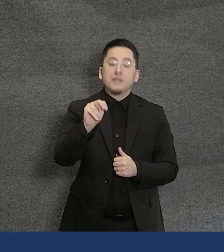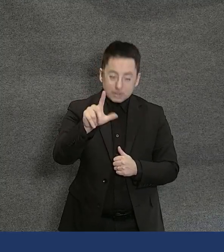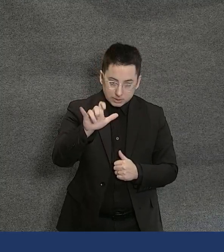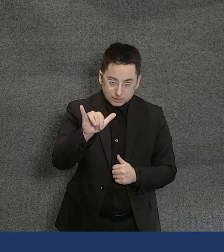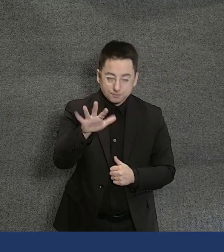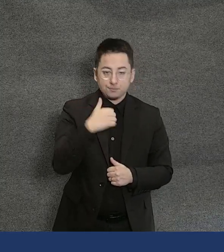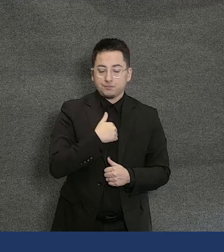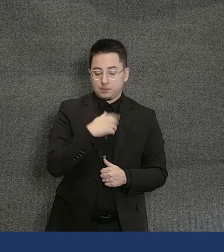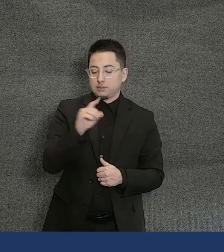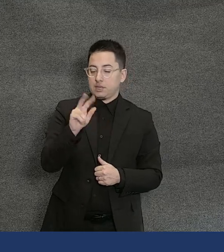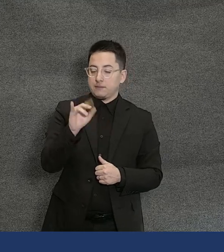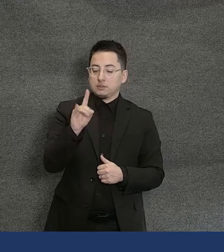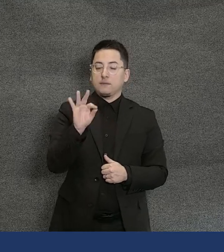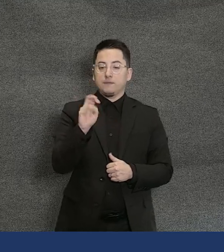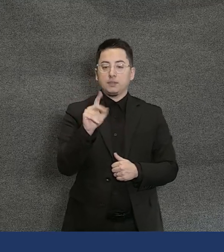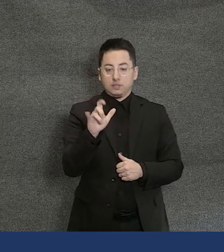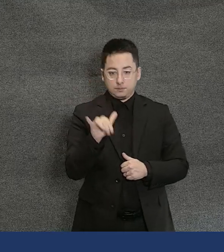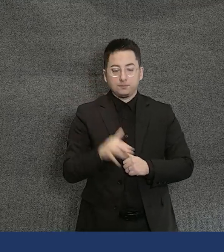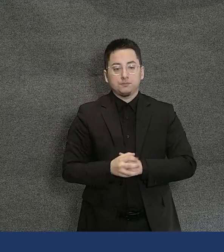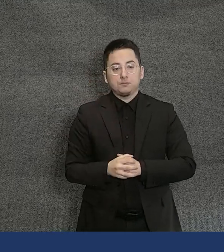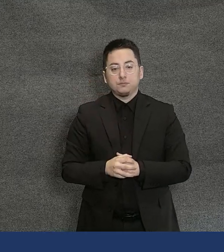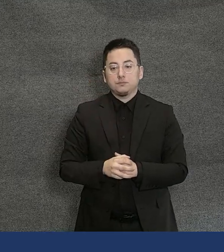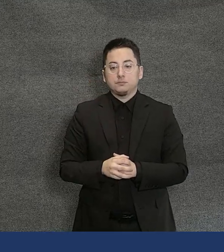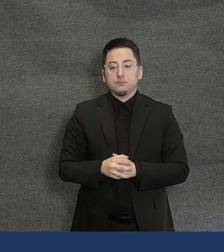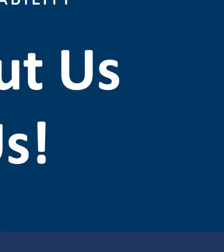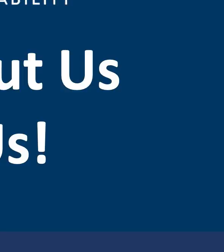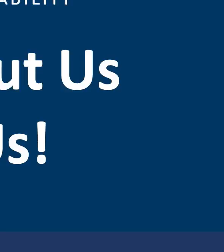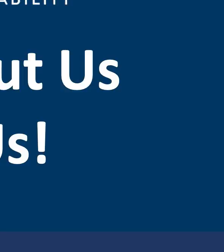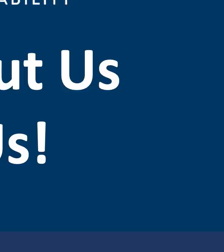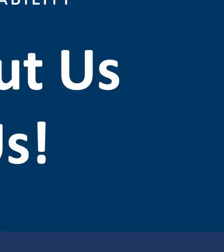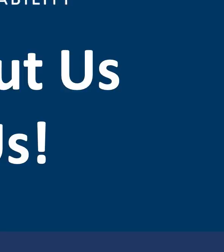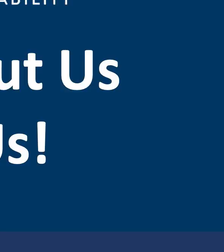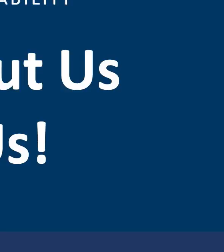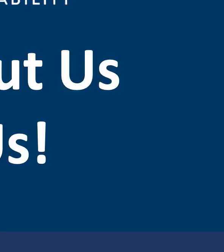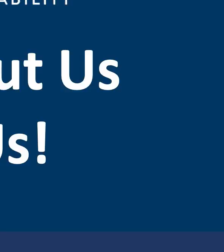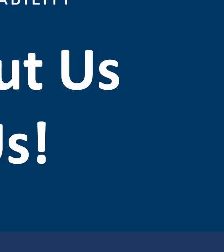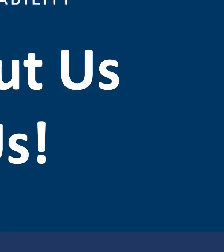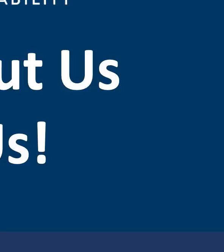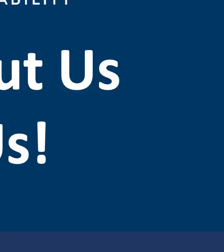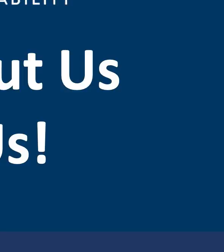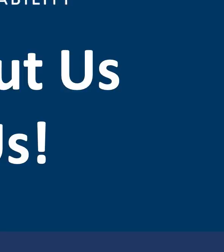And they will be in regard to transportation. Nothing about us without us.